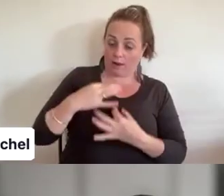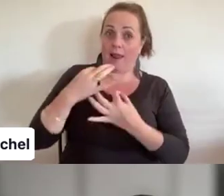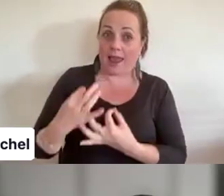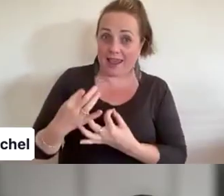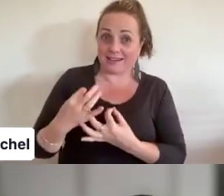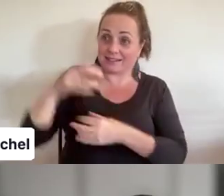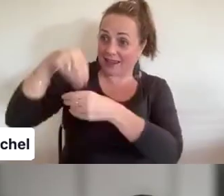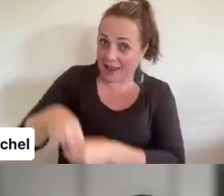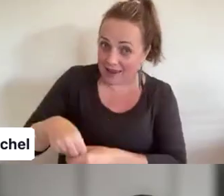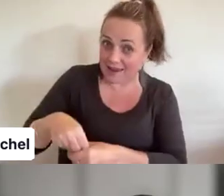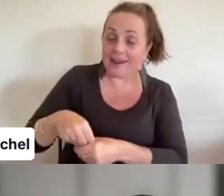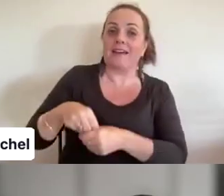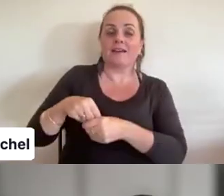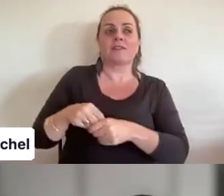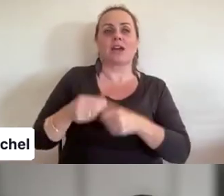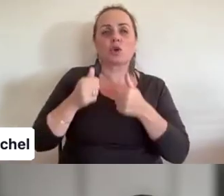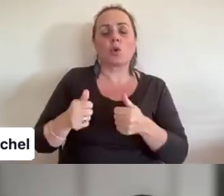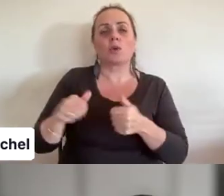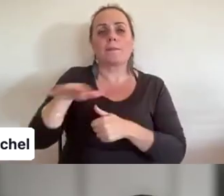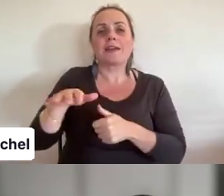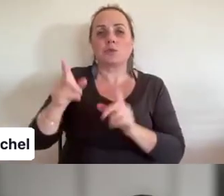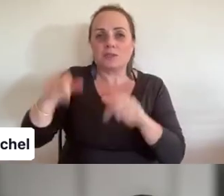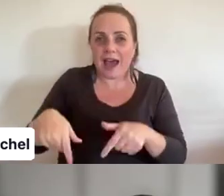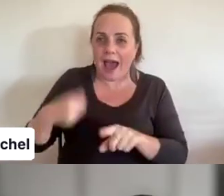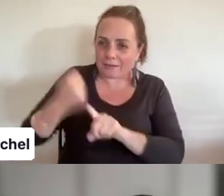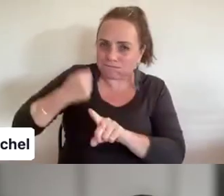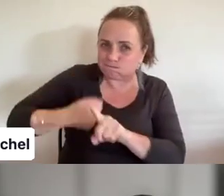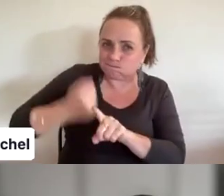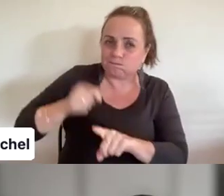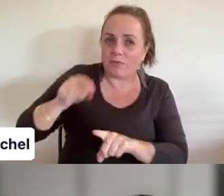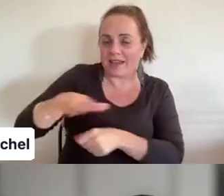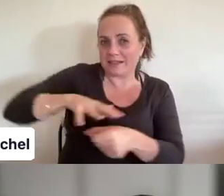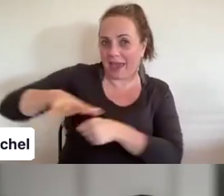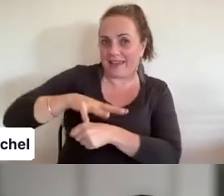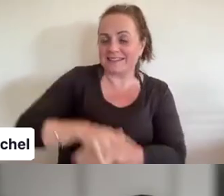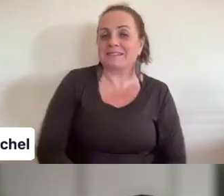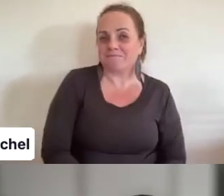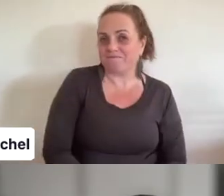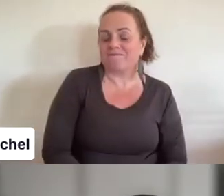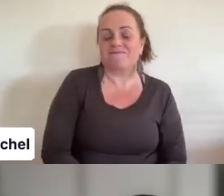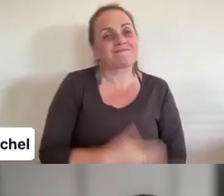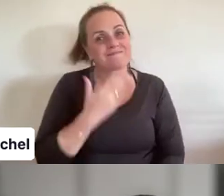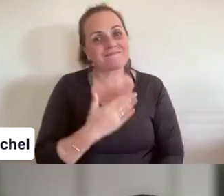probably a really great place to start doing a bit more mahi. Kia ora Sarah. Nick. Yeah,